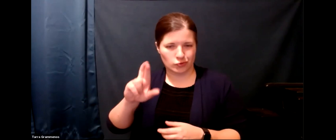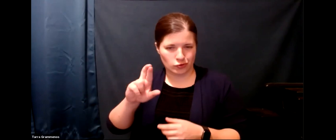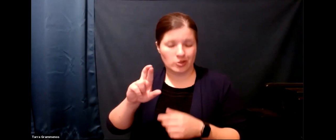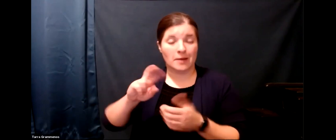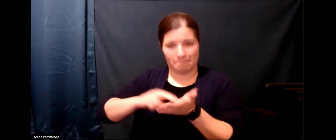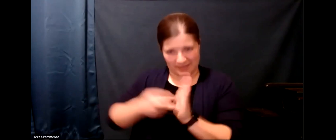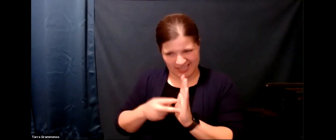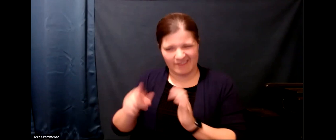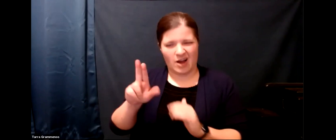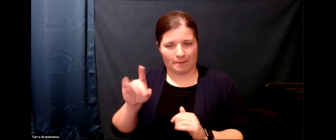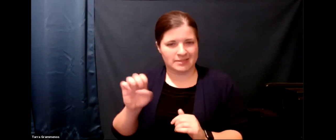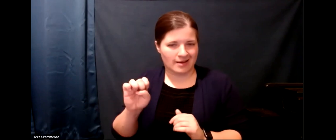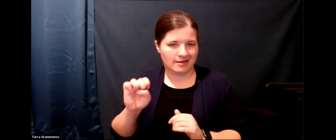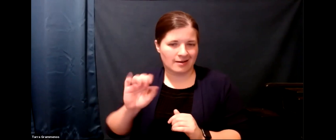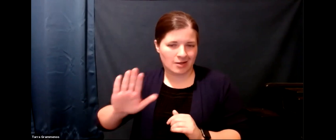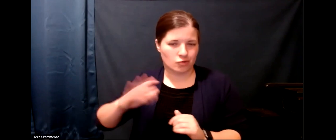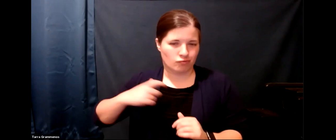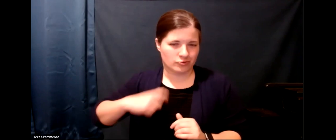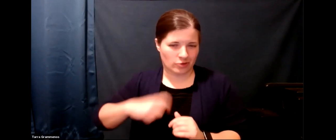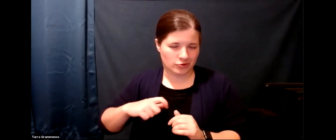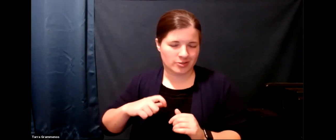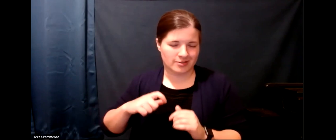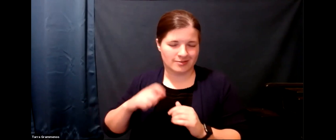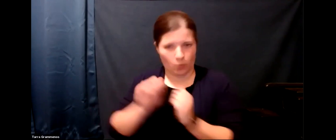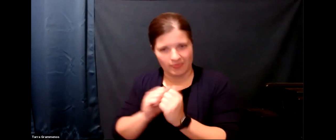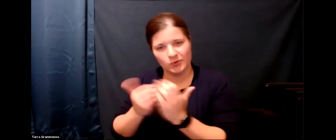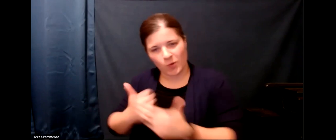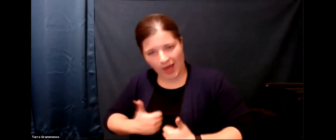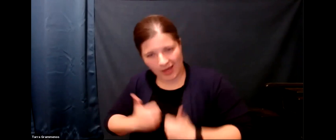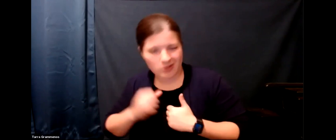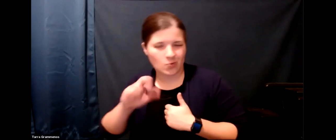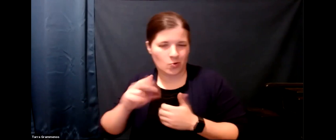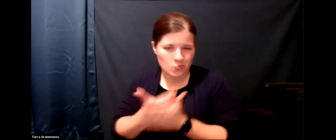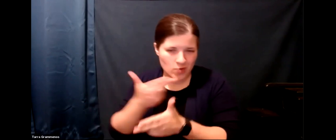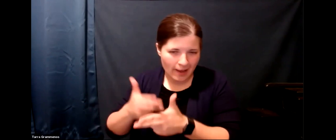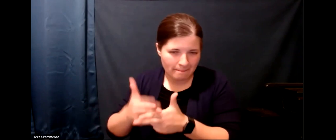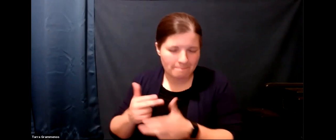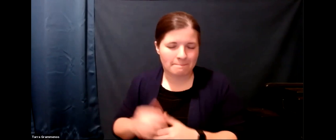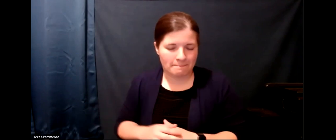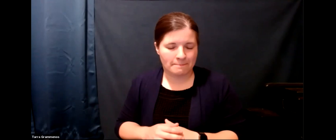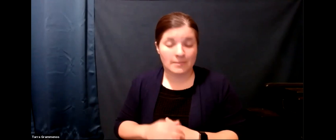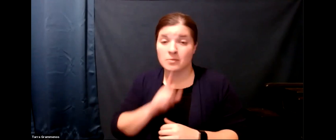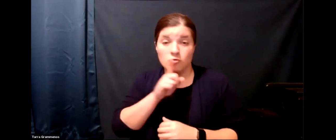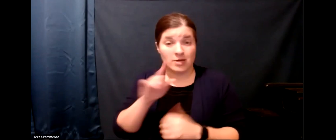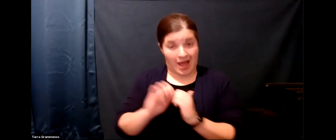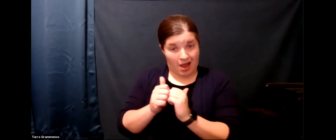registration. And to do that by mail, it is like voting in person on